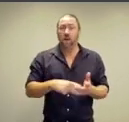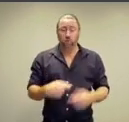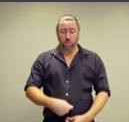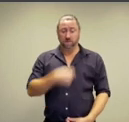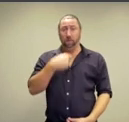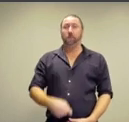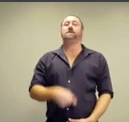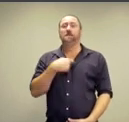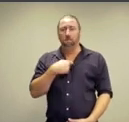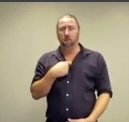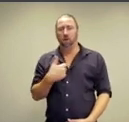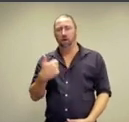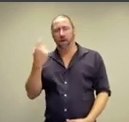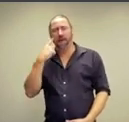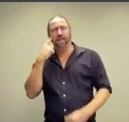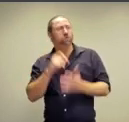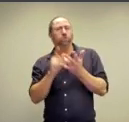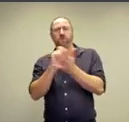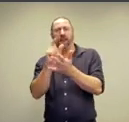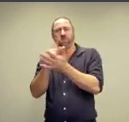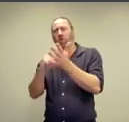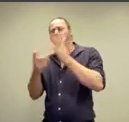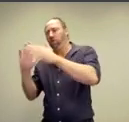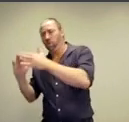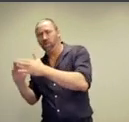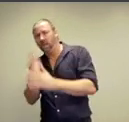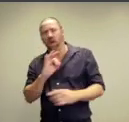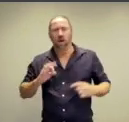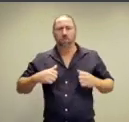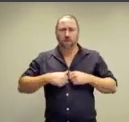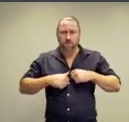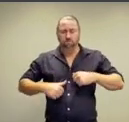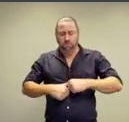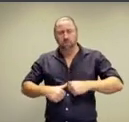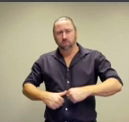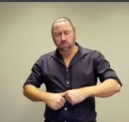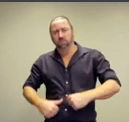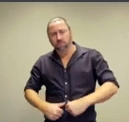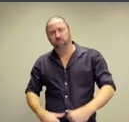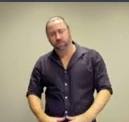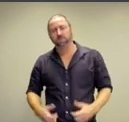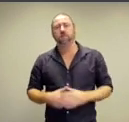instead of buttons made the jacket much more appropriate to sell on the broader market compared to the cumbersome